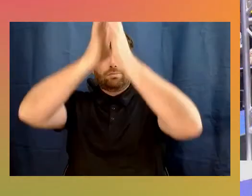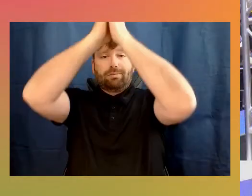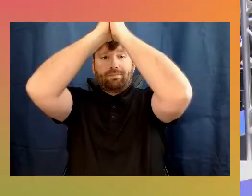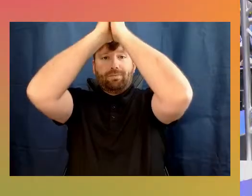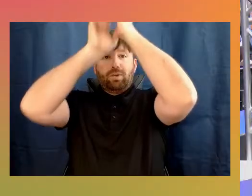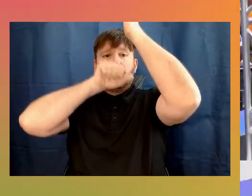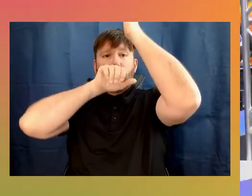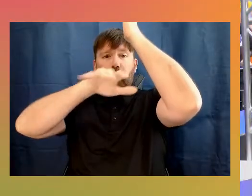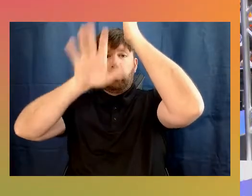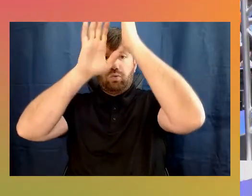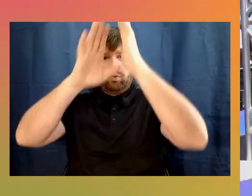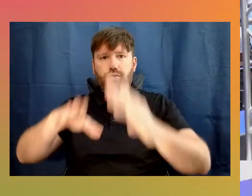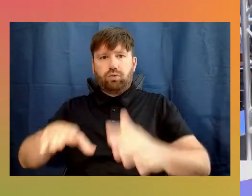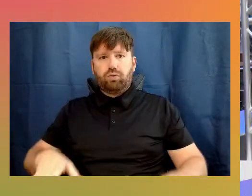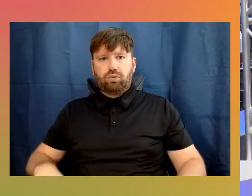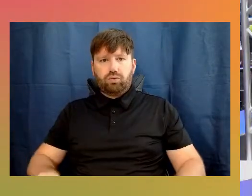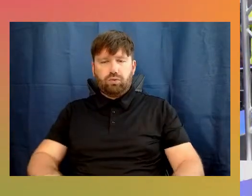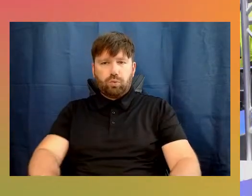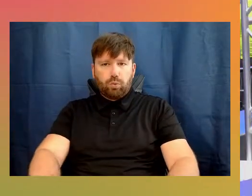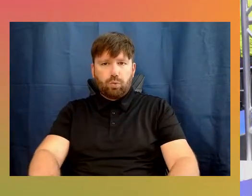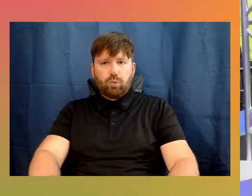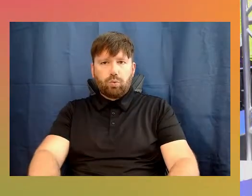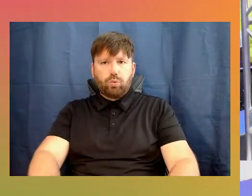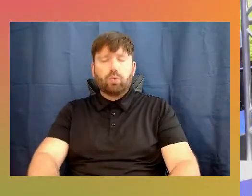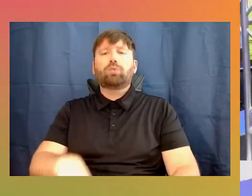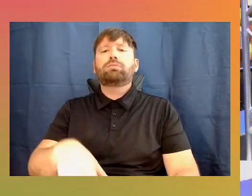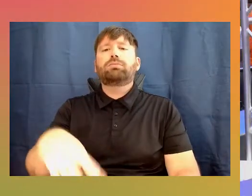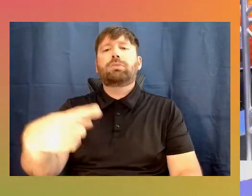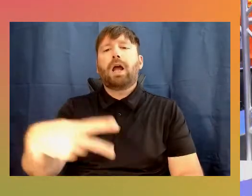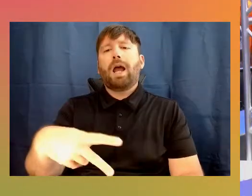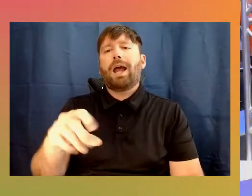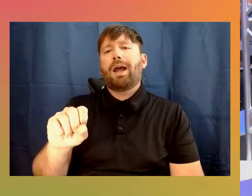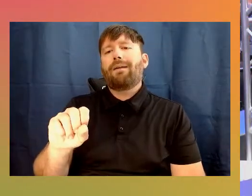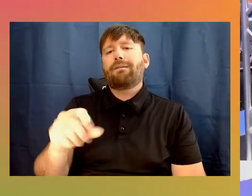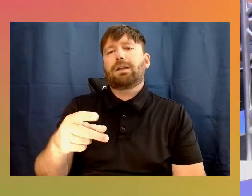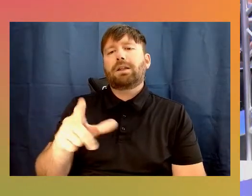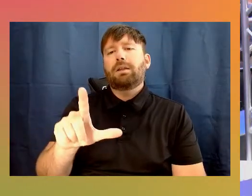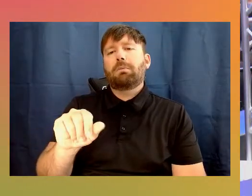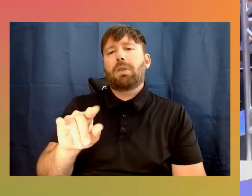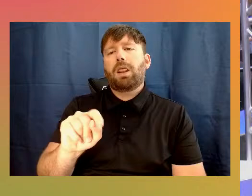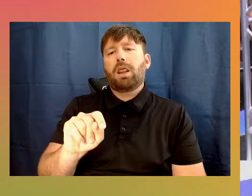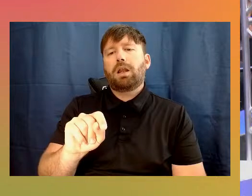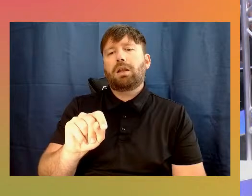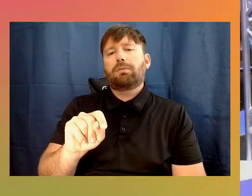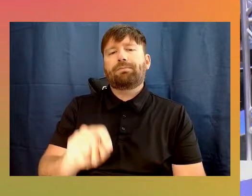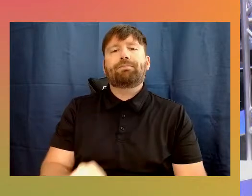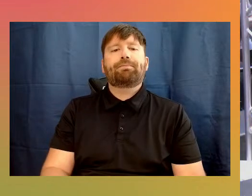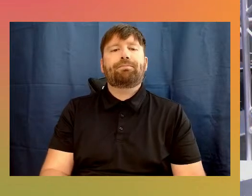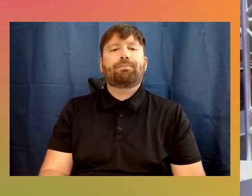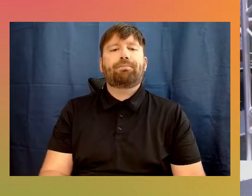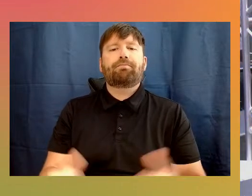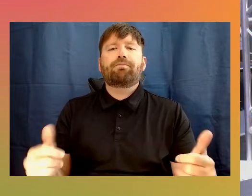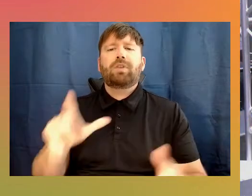SQUEEZE. LOWER THE BACK KNEE. EXHALE.